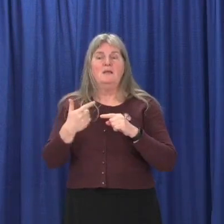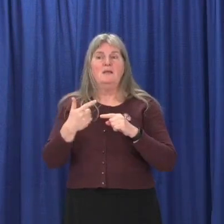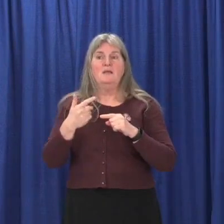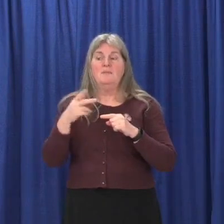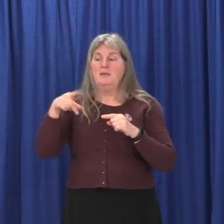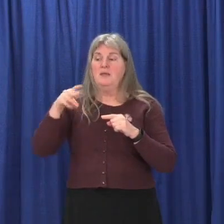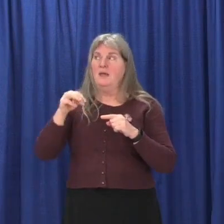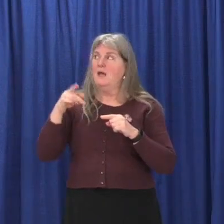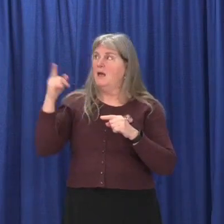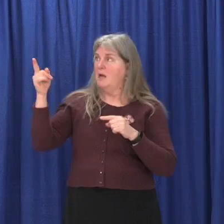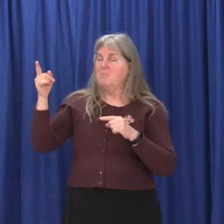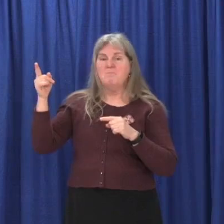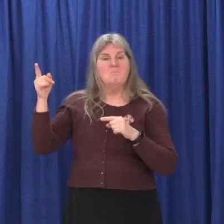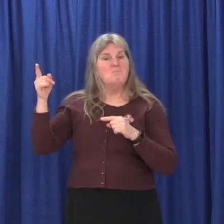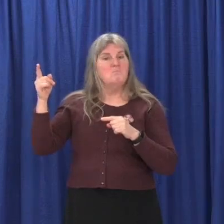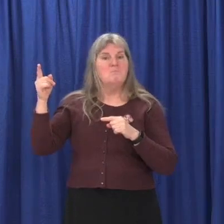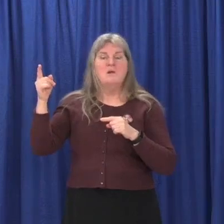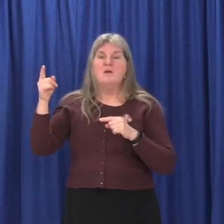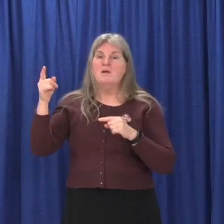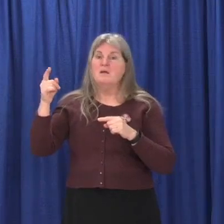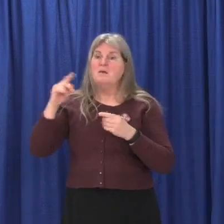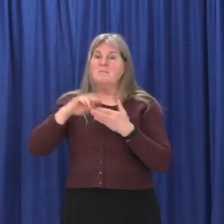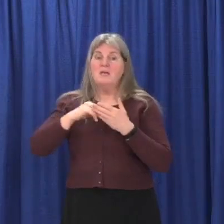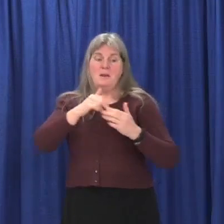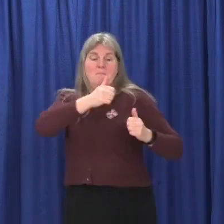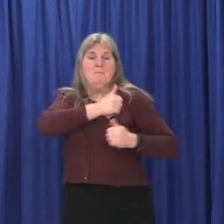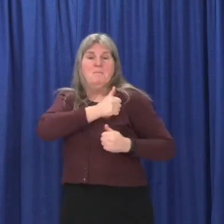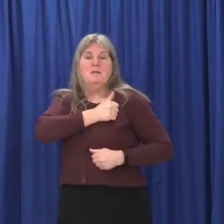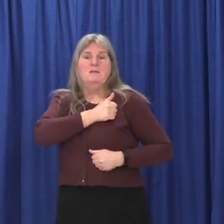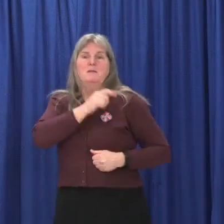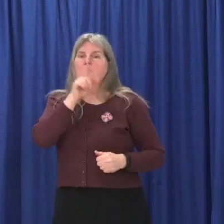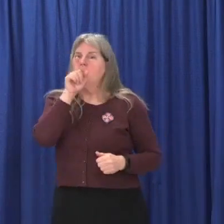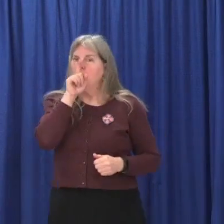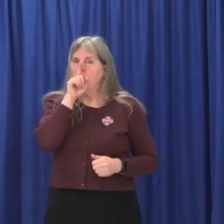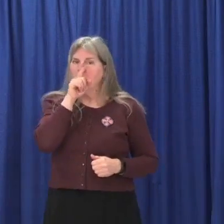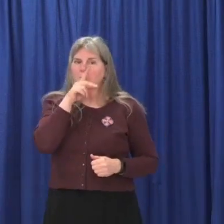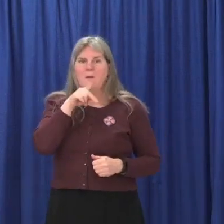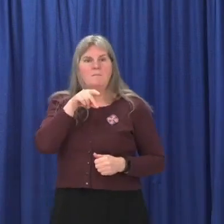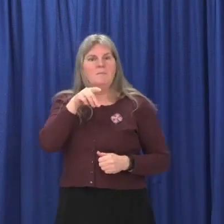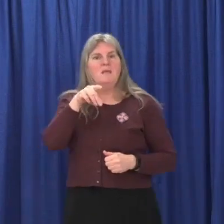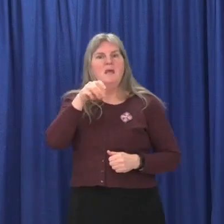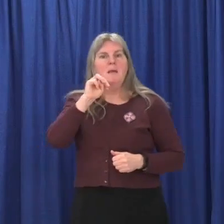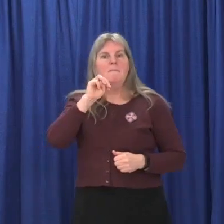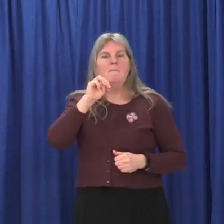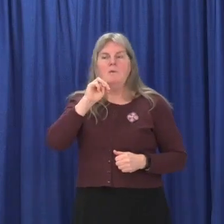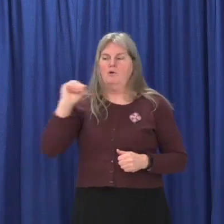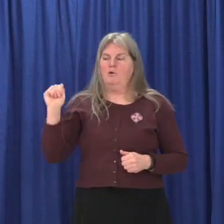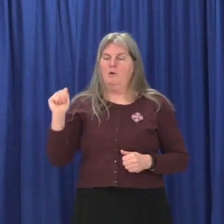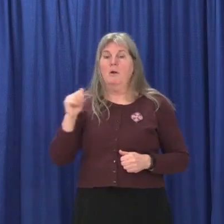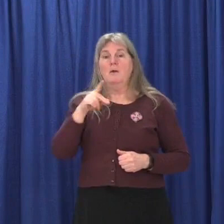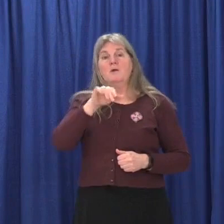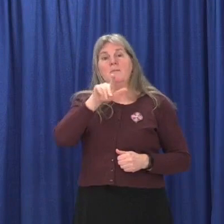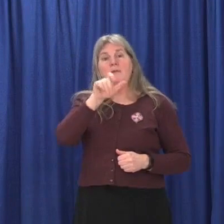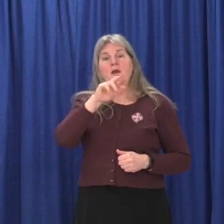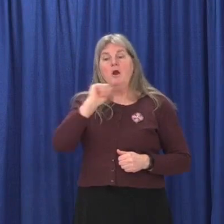adamant that this does not mean military, all the premiers completely agree with that. But we are living in interesting times.